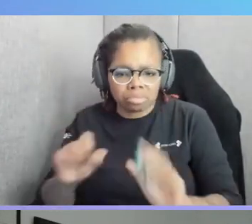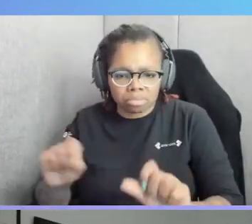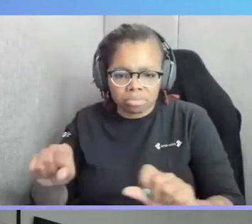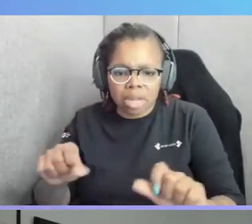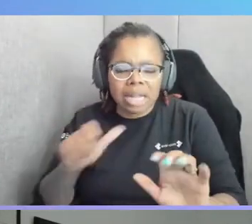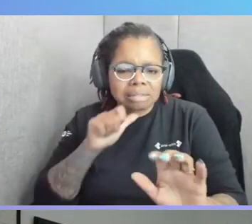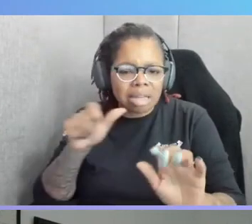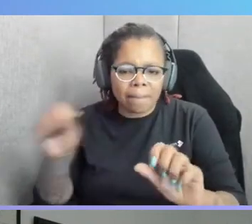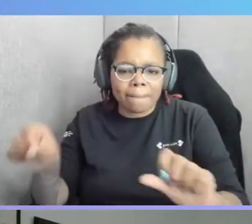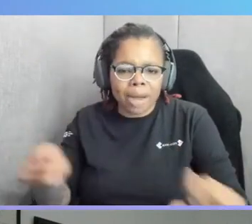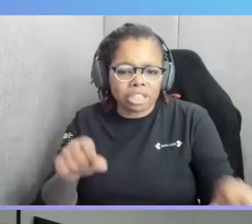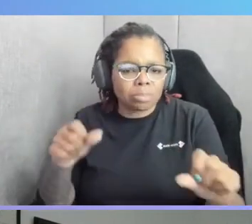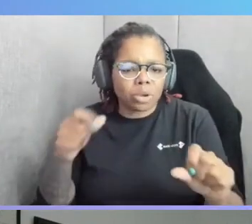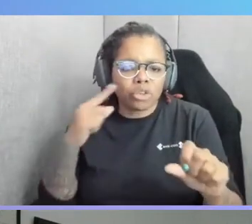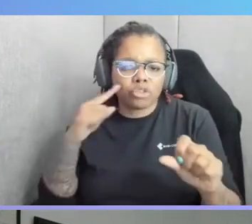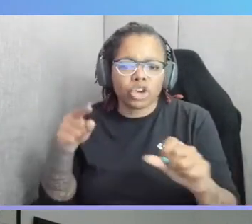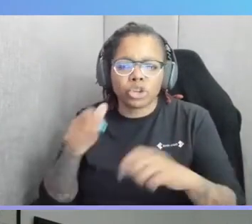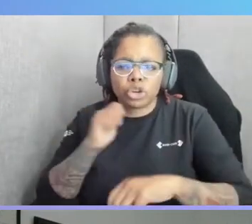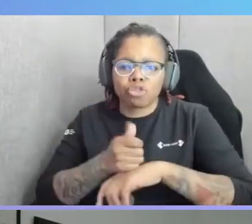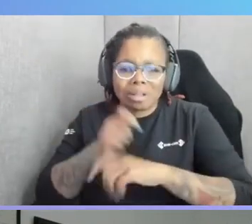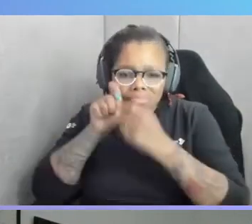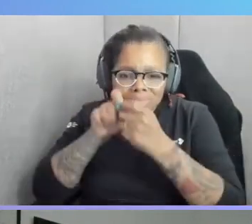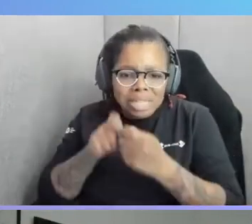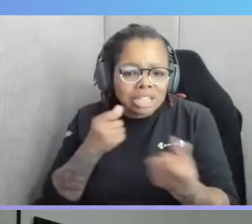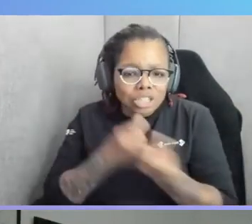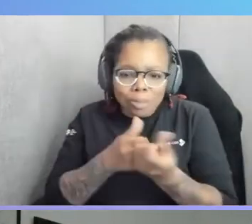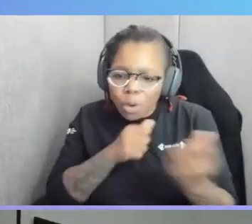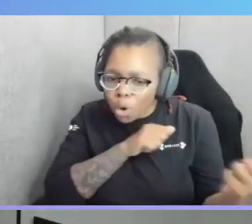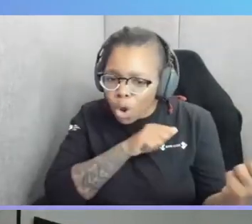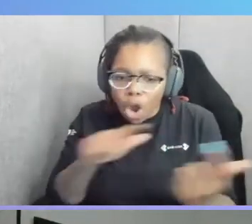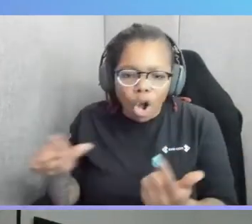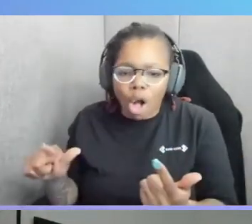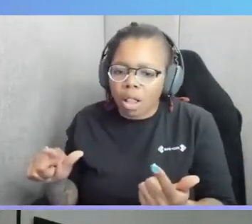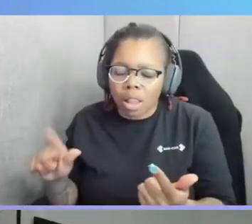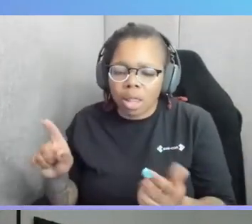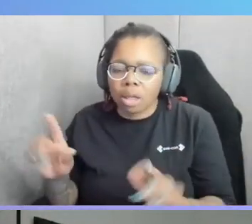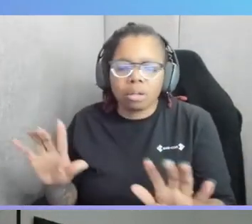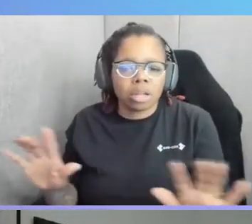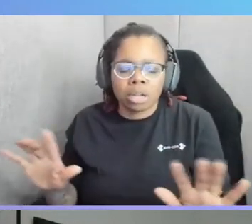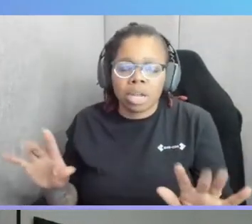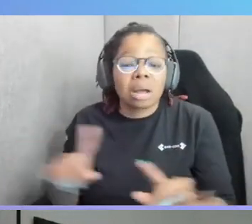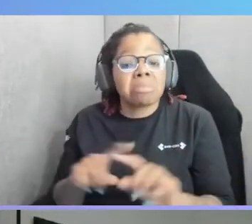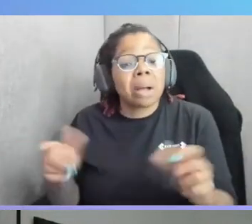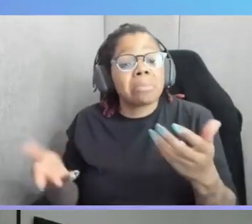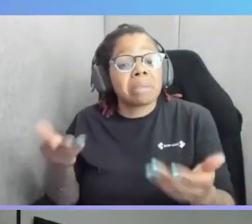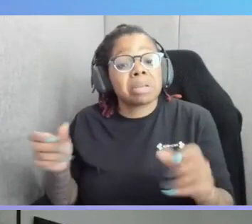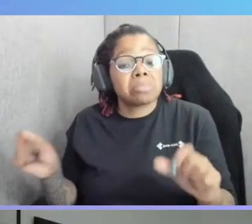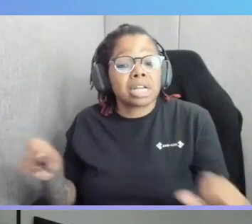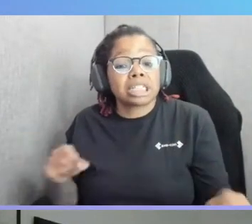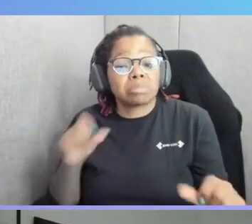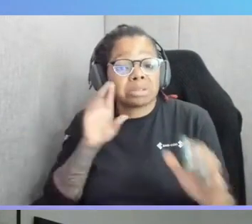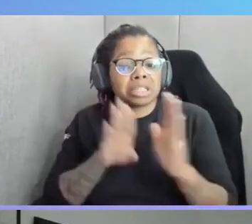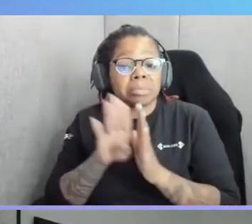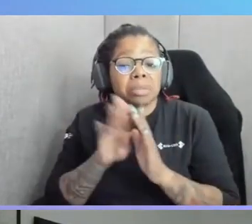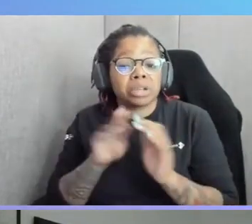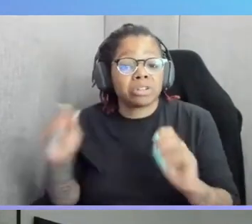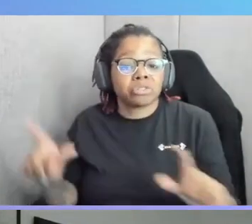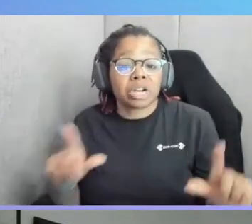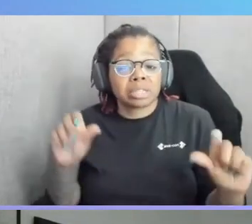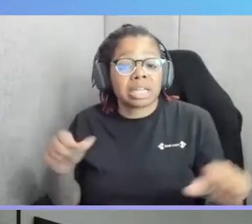at that level of detail to support all of those needs, but it may be possible to build out a framework that could be used